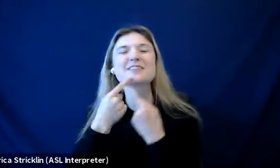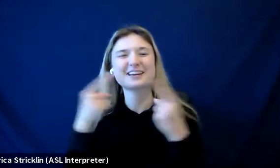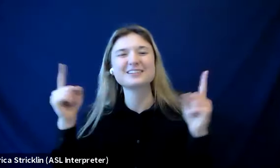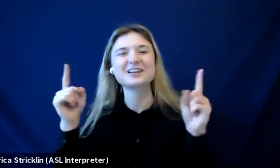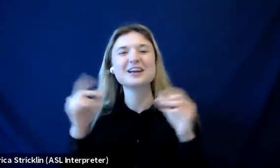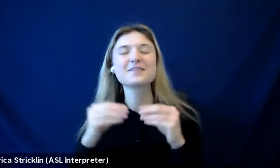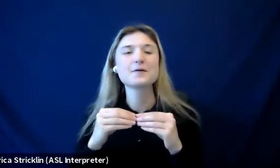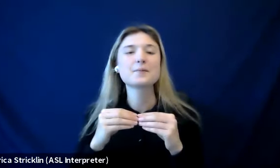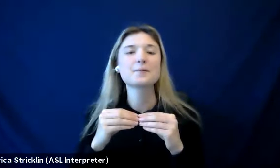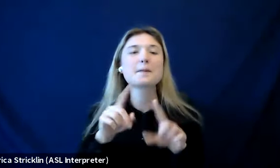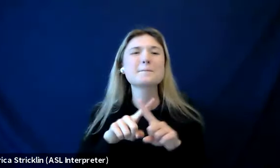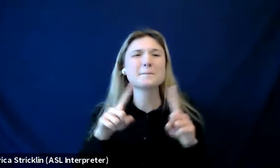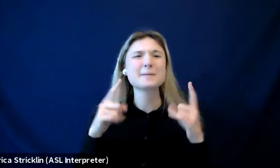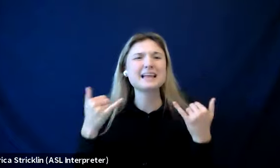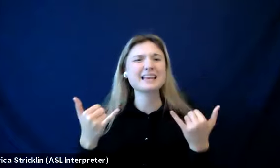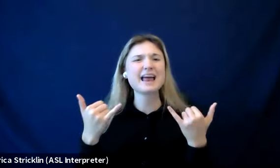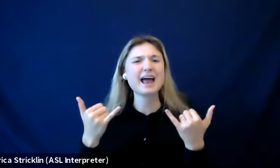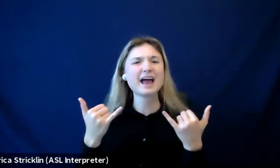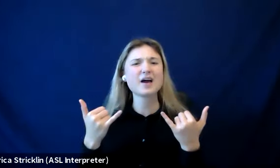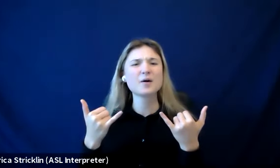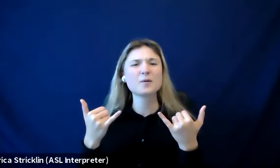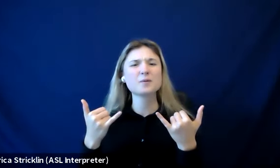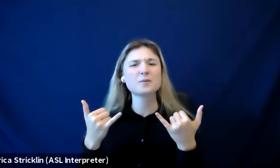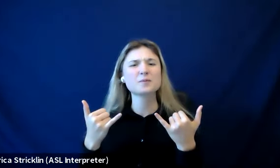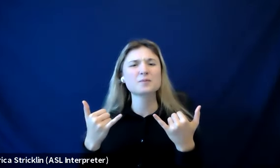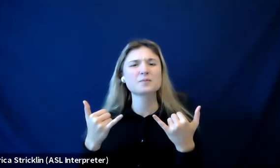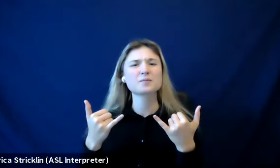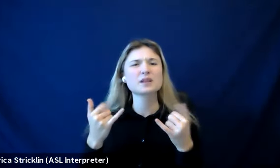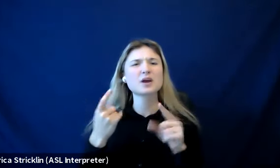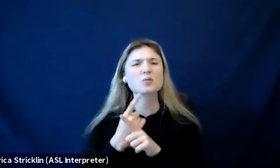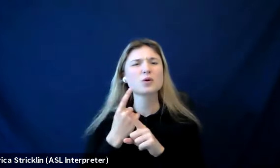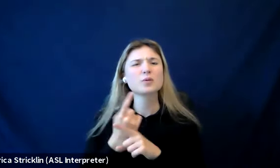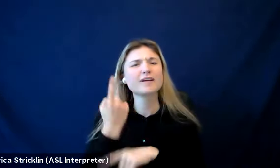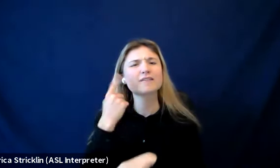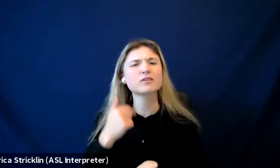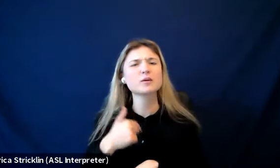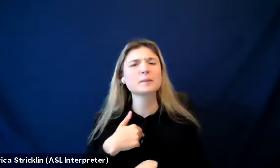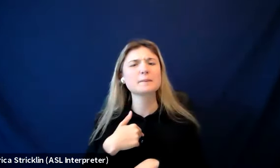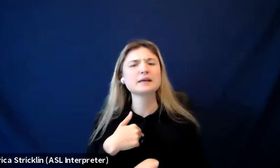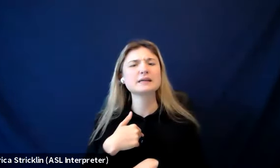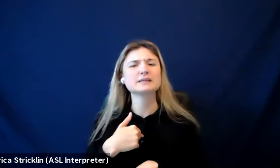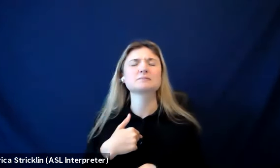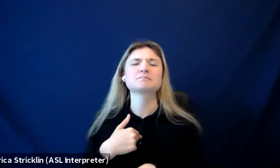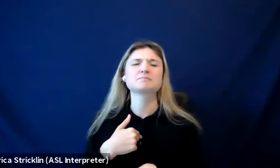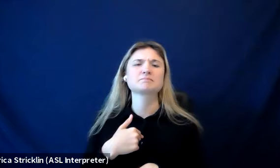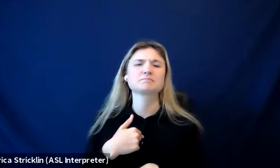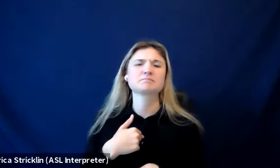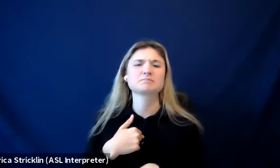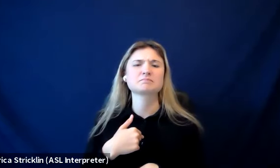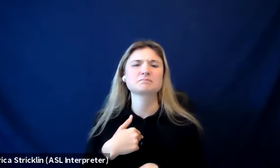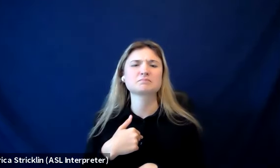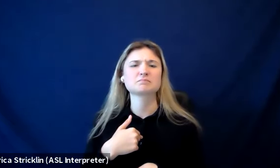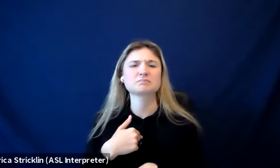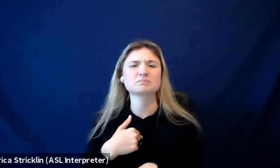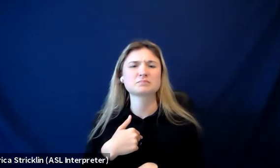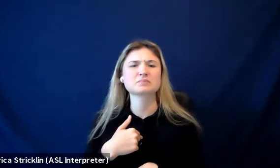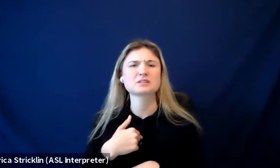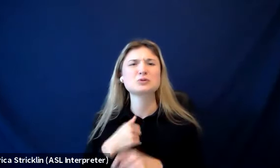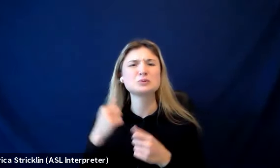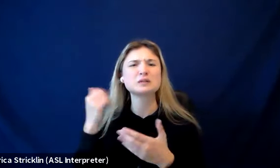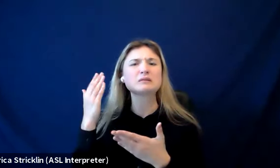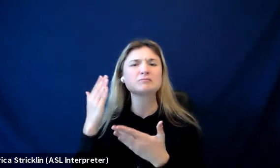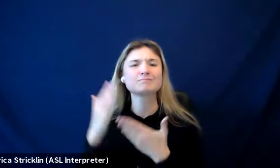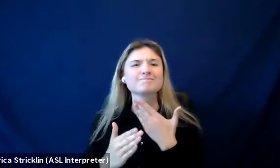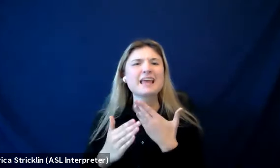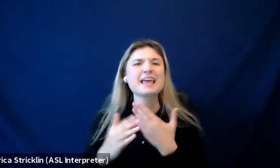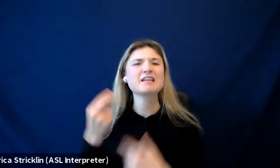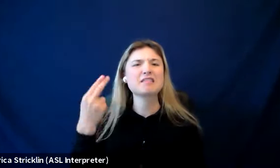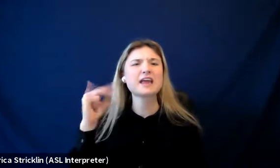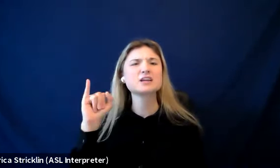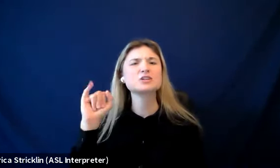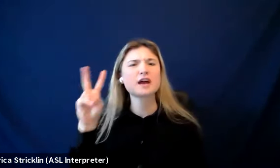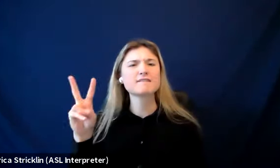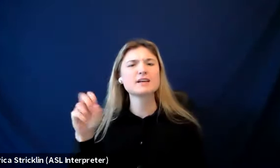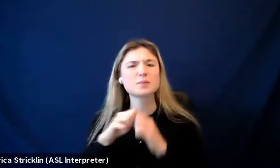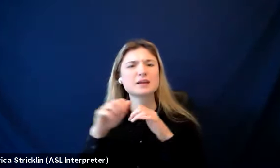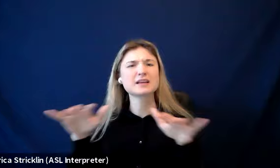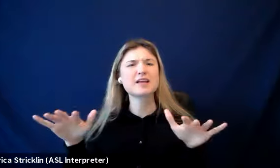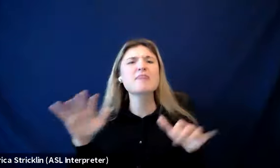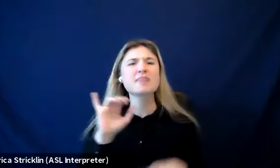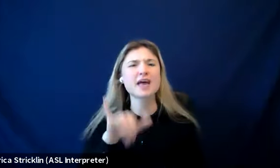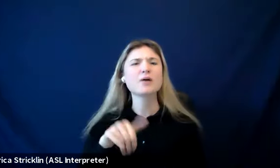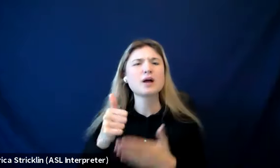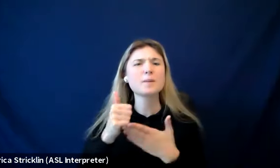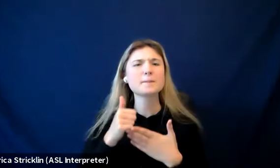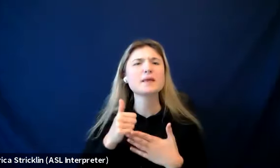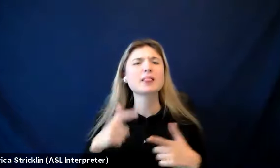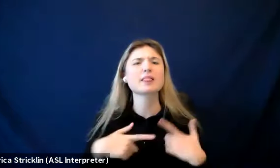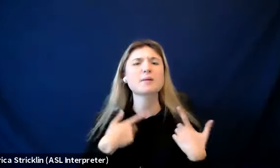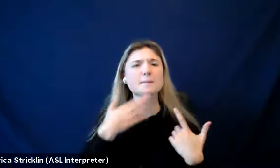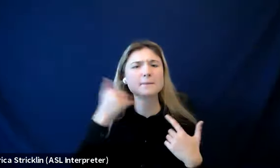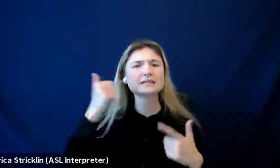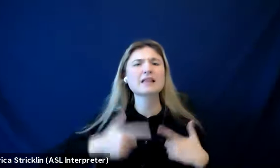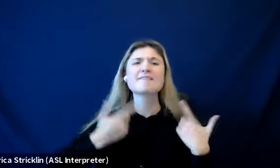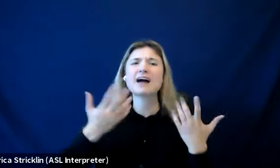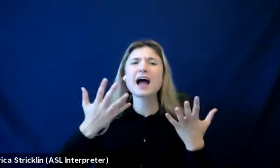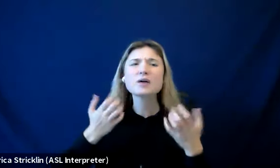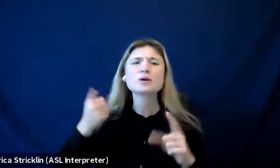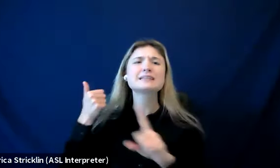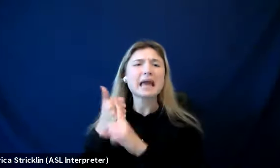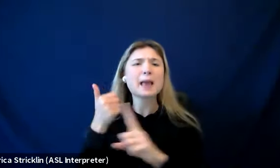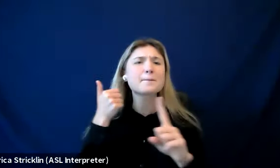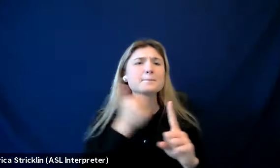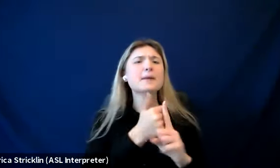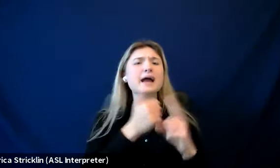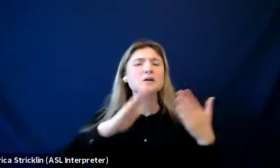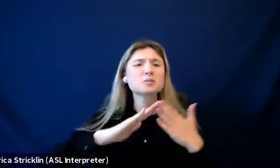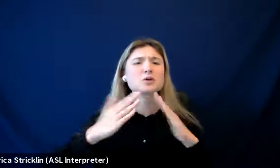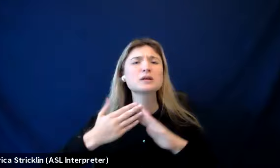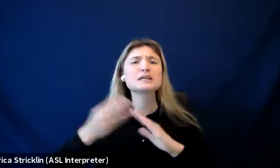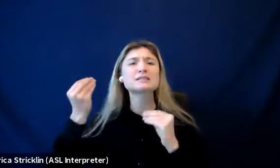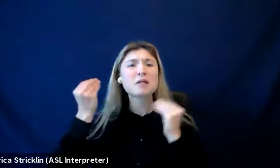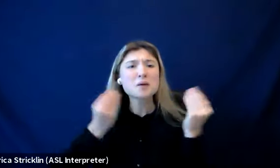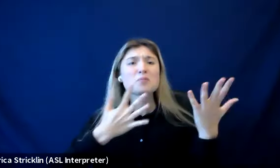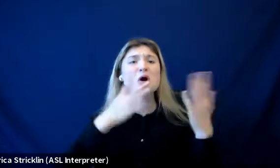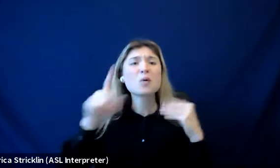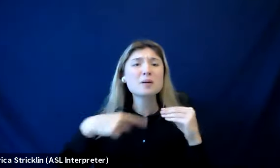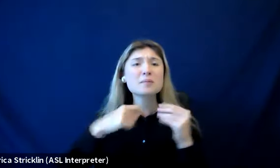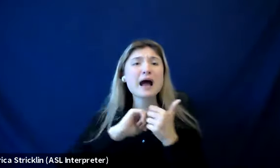But now I think that it'd be appropriate for me to want to end the HIV epidemic I mean that's the only, only way I could say I'm living my best life is because I want to I want to impact community so let them know about prevention, and even provide support